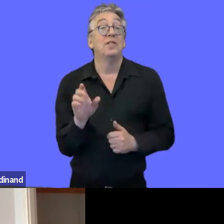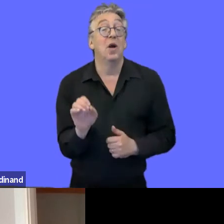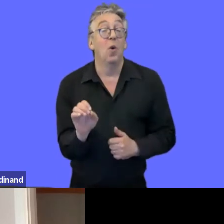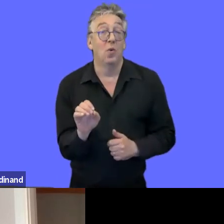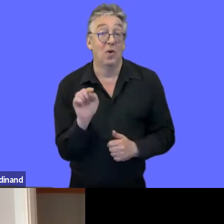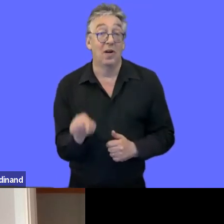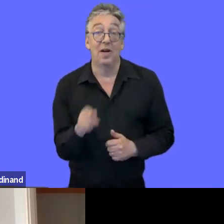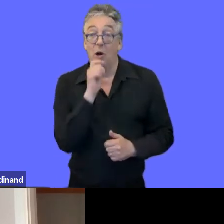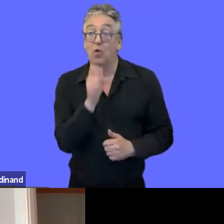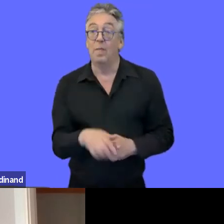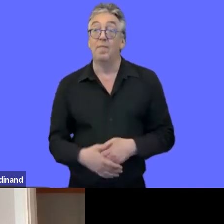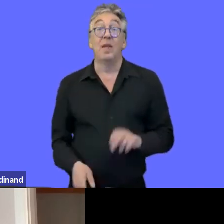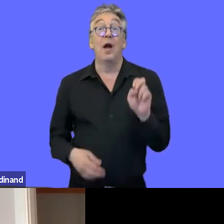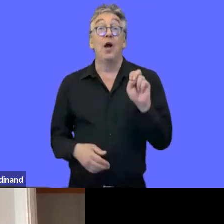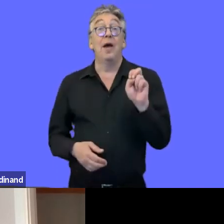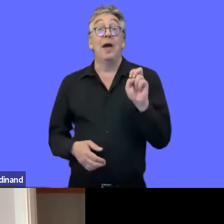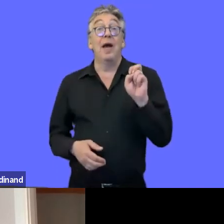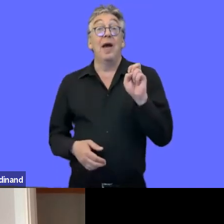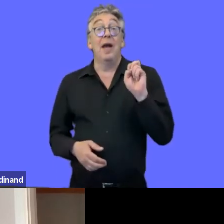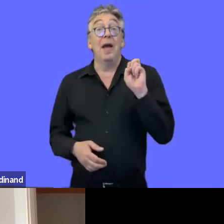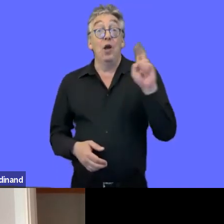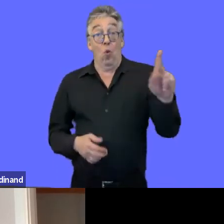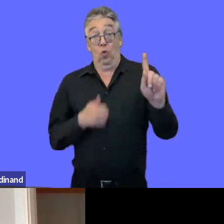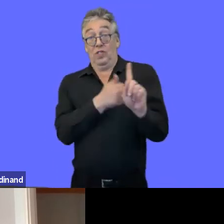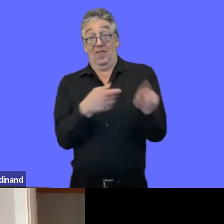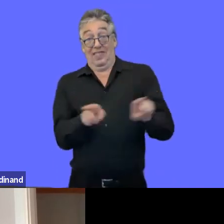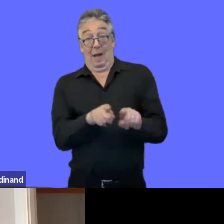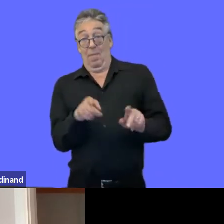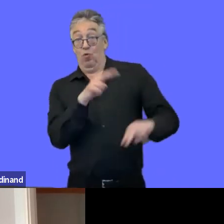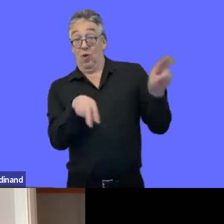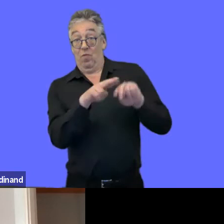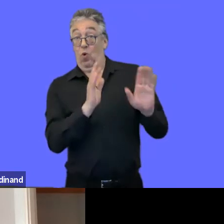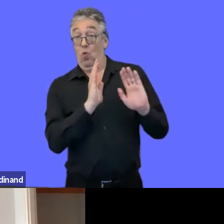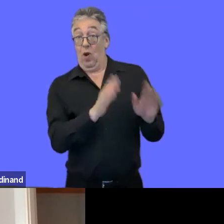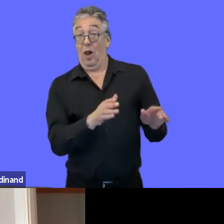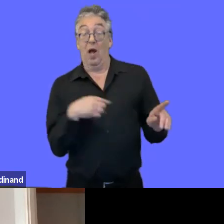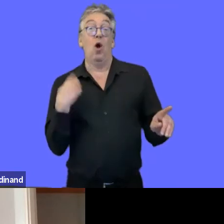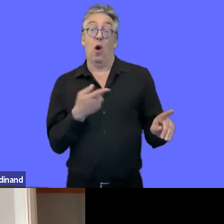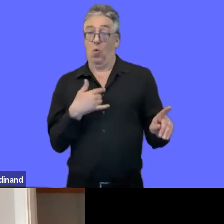The EU is coming up for review before the committee and will be engaged in the process as well.